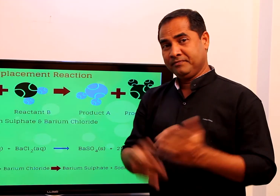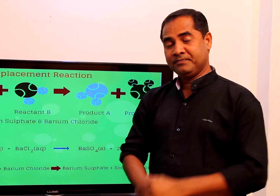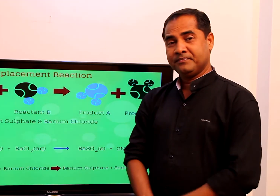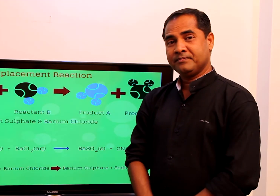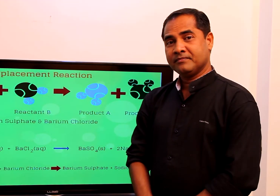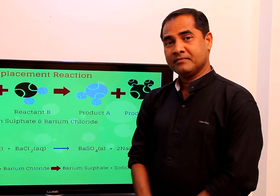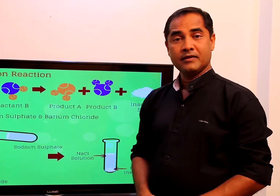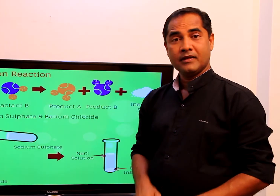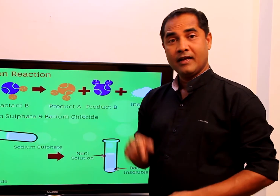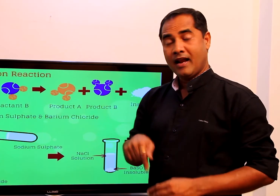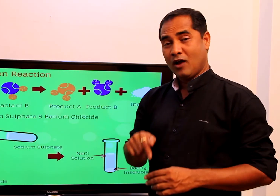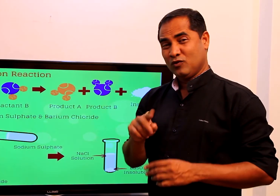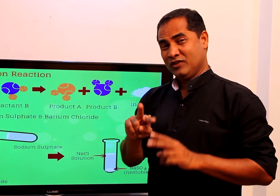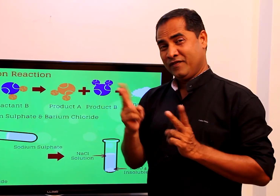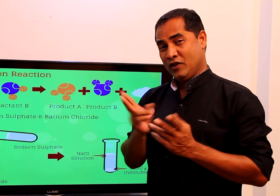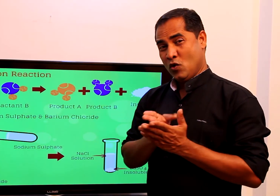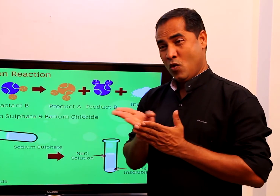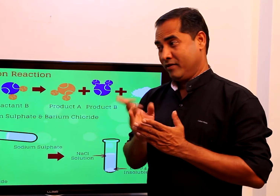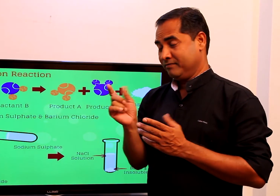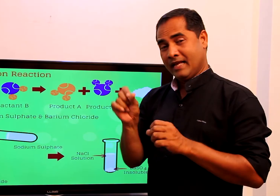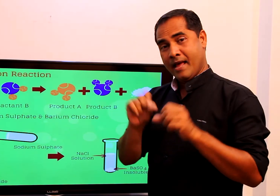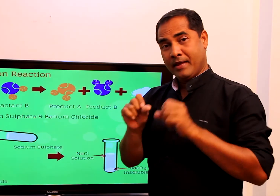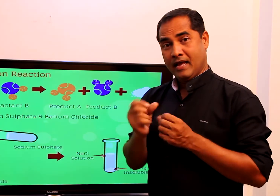different kinds of chemical reaction.